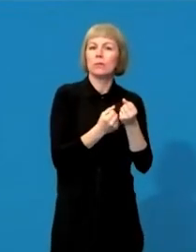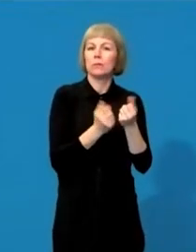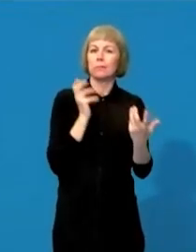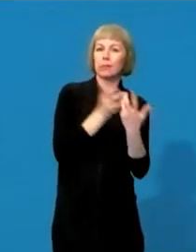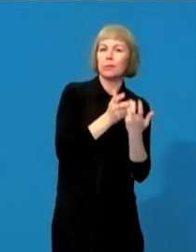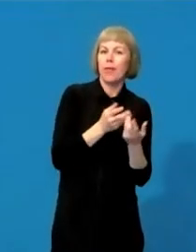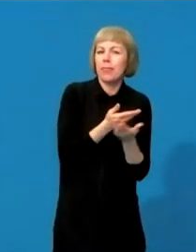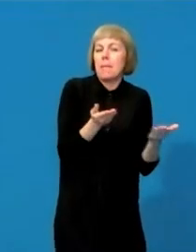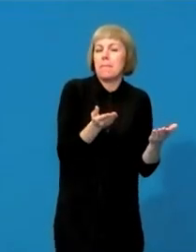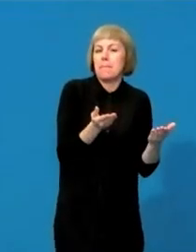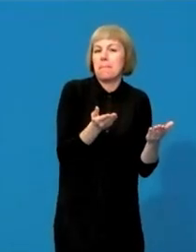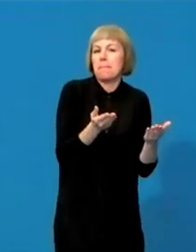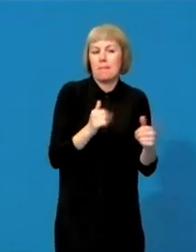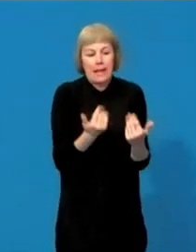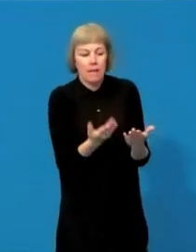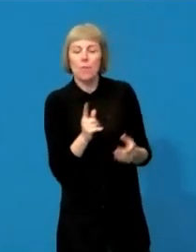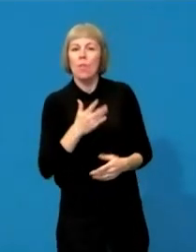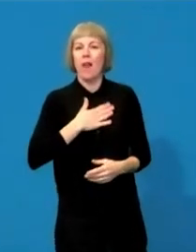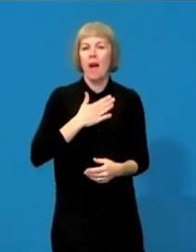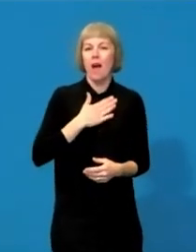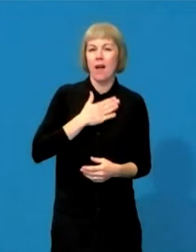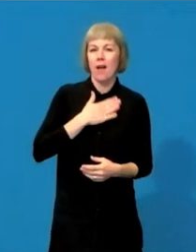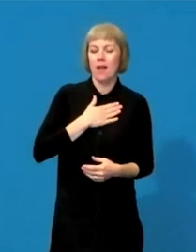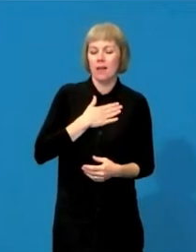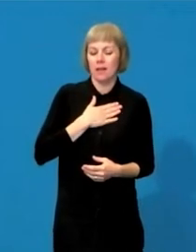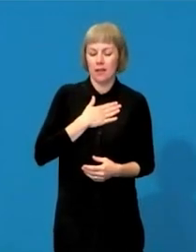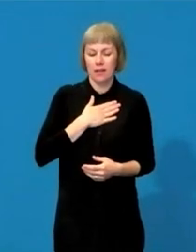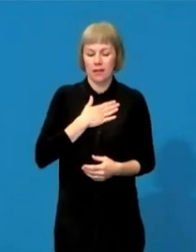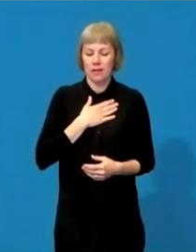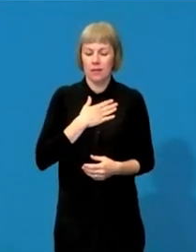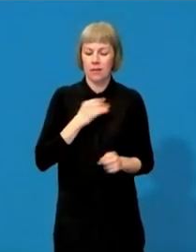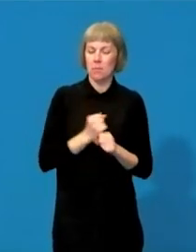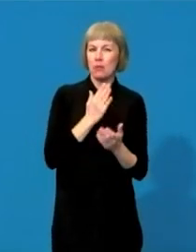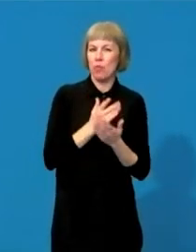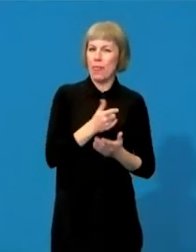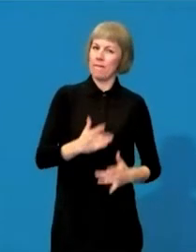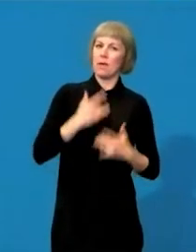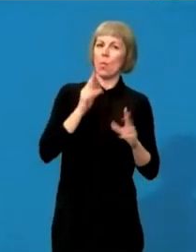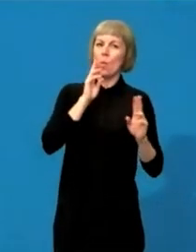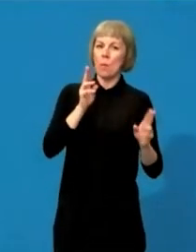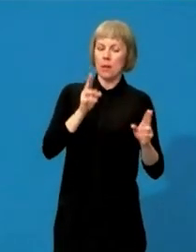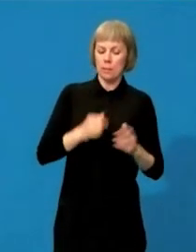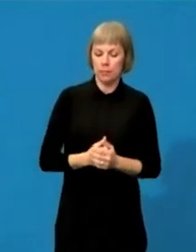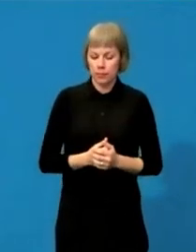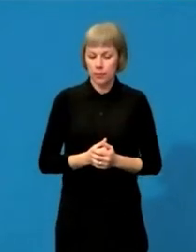that they like and, yeah, make them feel like a normal child, you know. Because you just see the person?